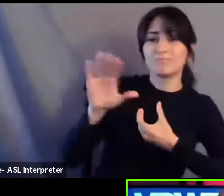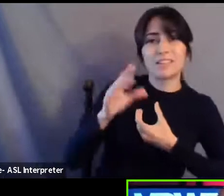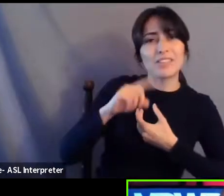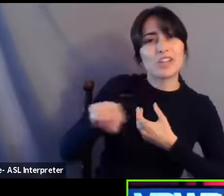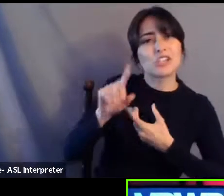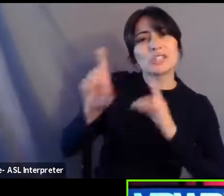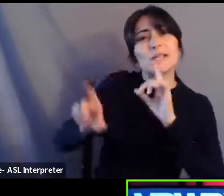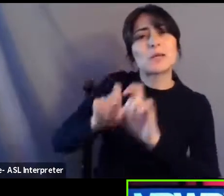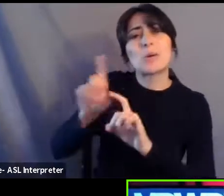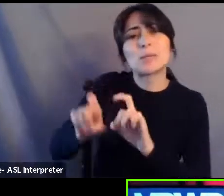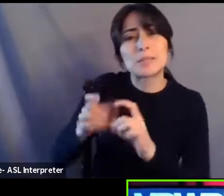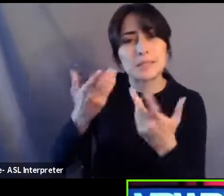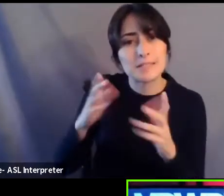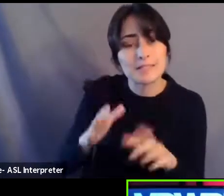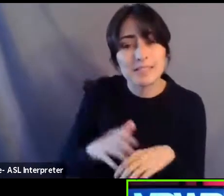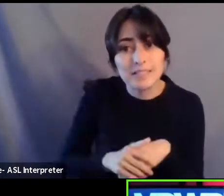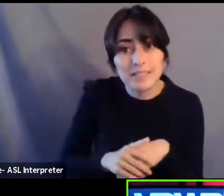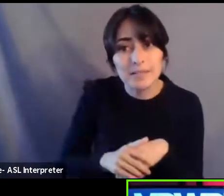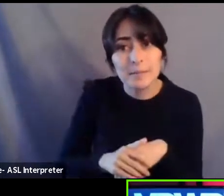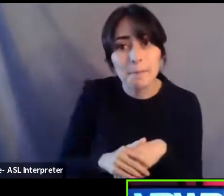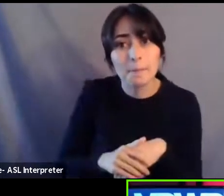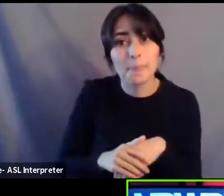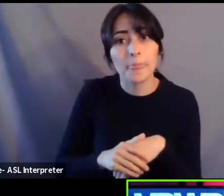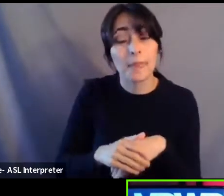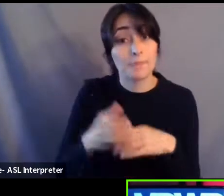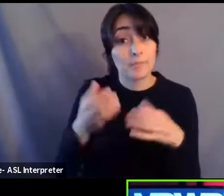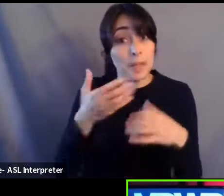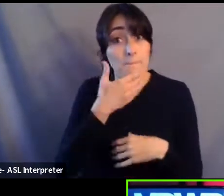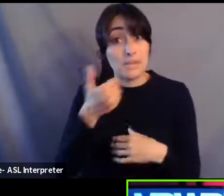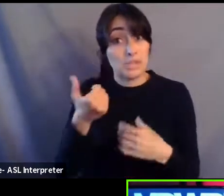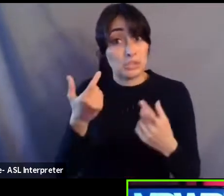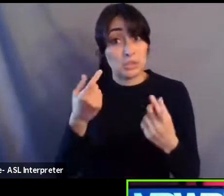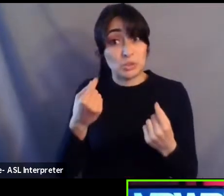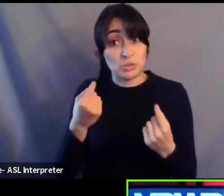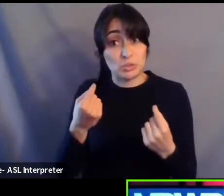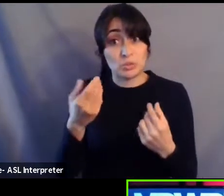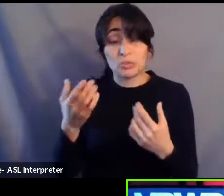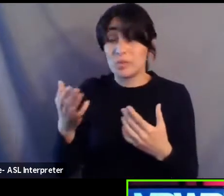and figuring out what you will do, how about we bring you in and give you the power to